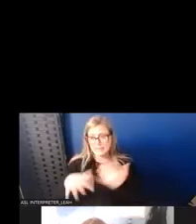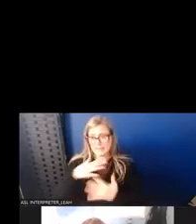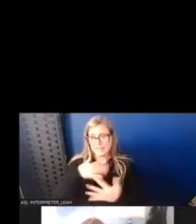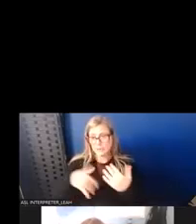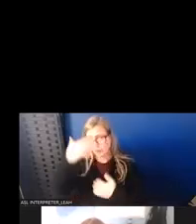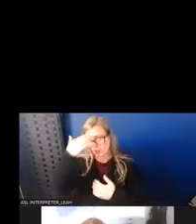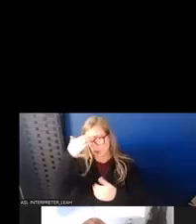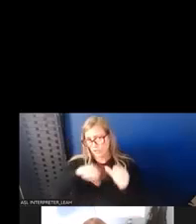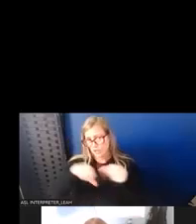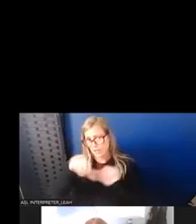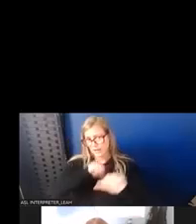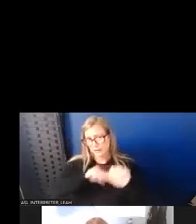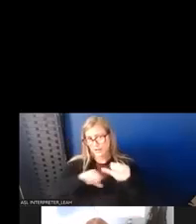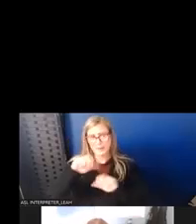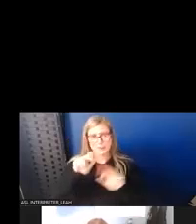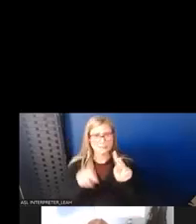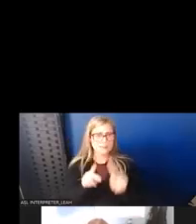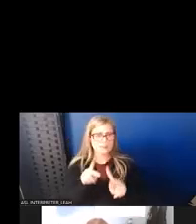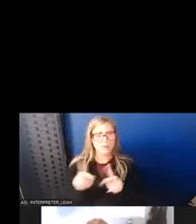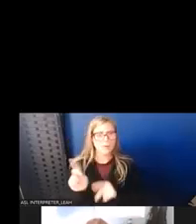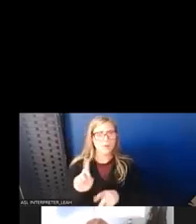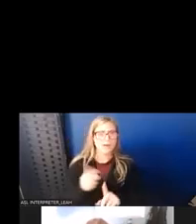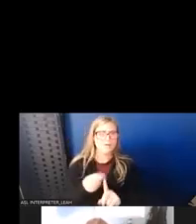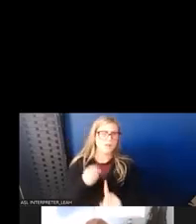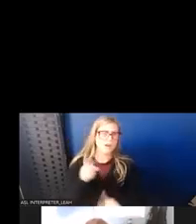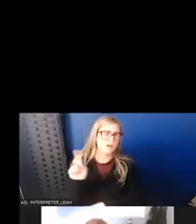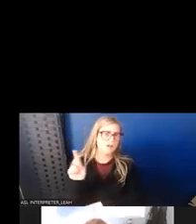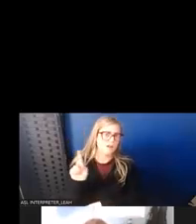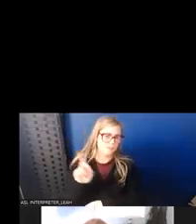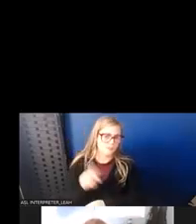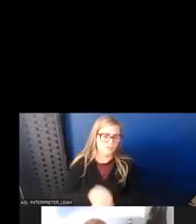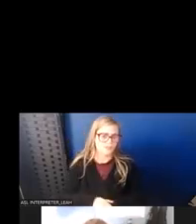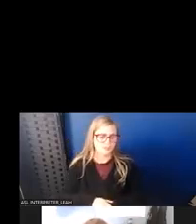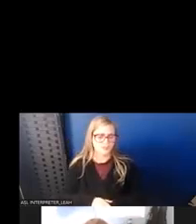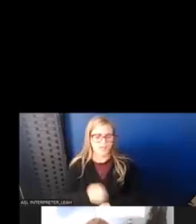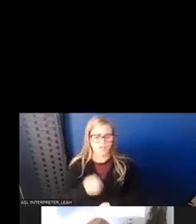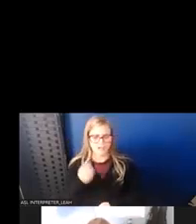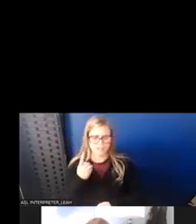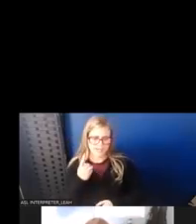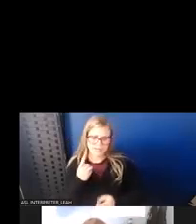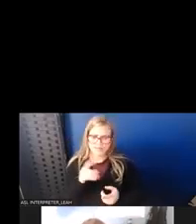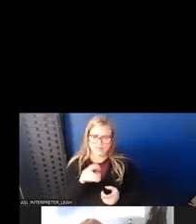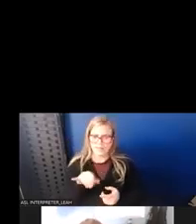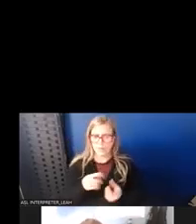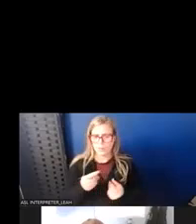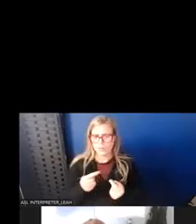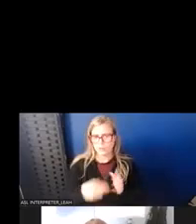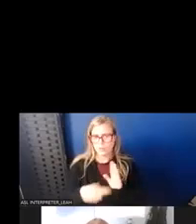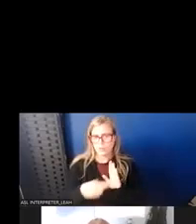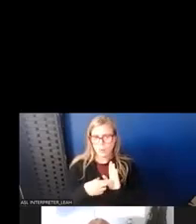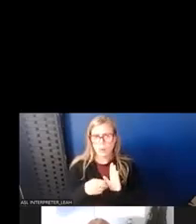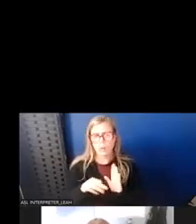as people and where we come from really understanding like what is like the role of maybe sociologist on an environmental